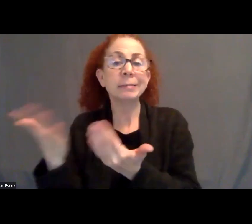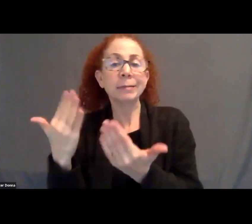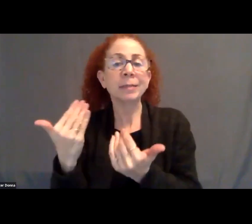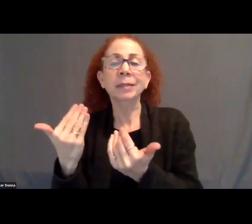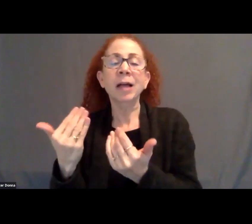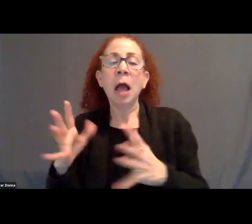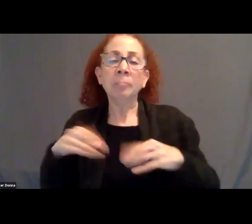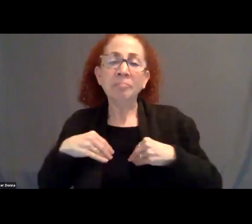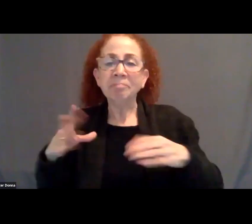into new communities.